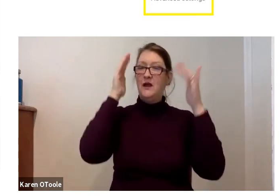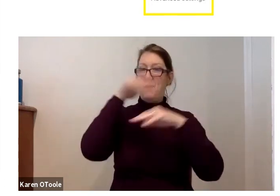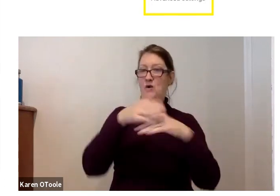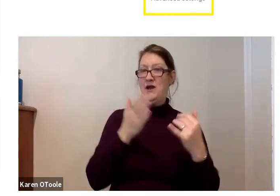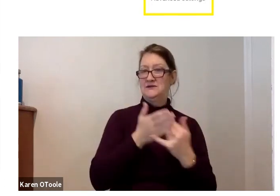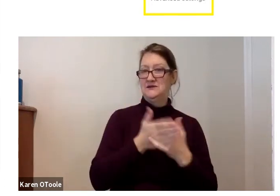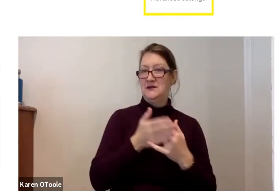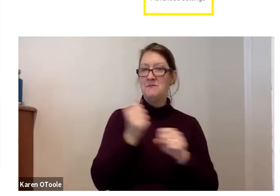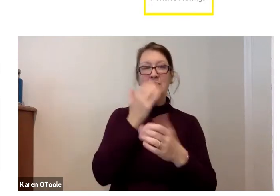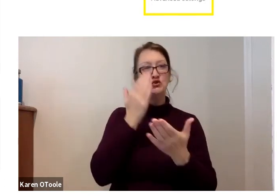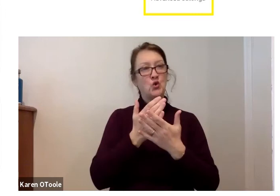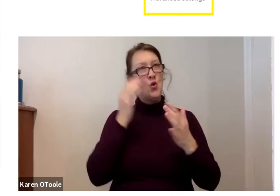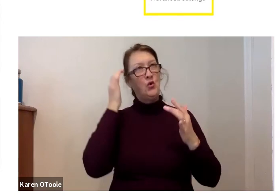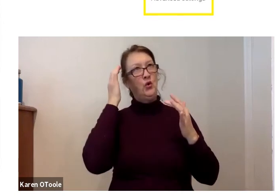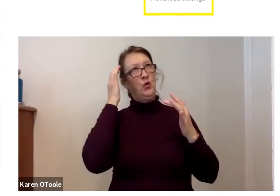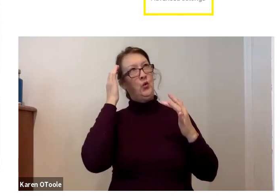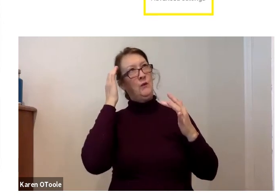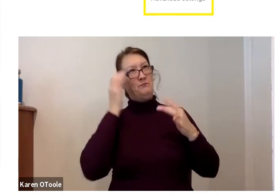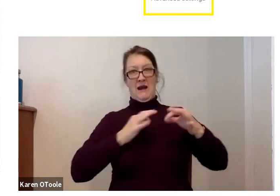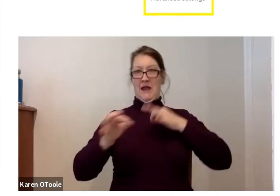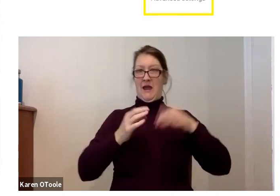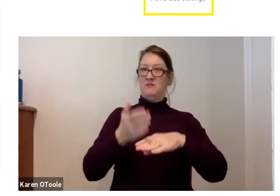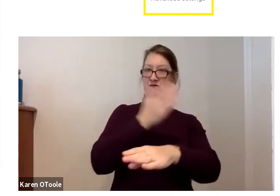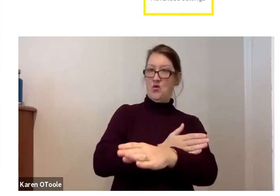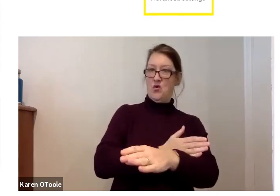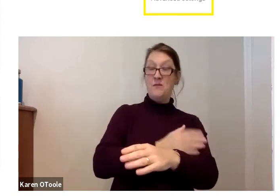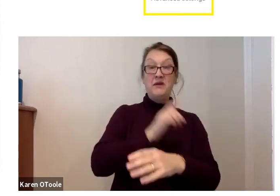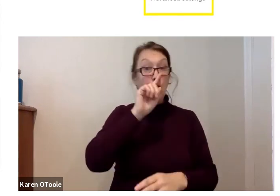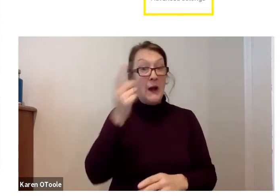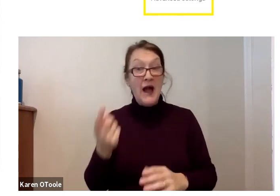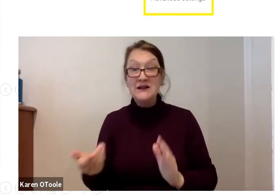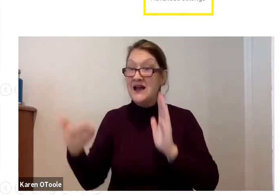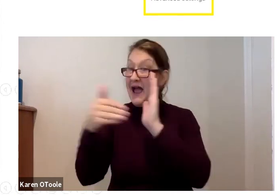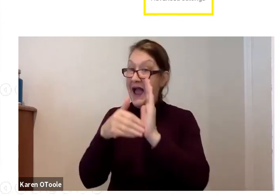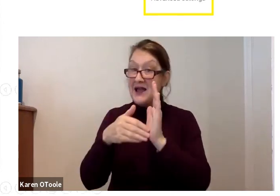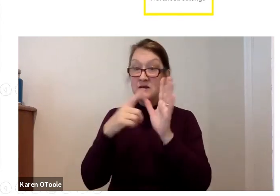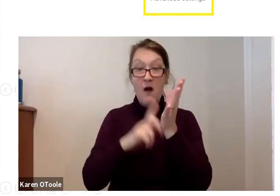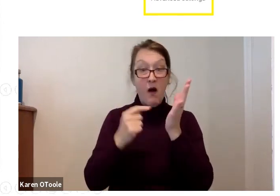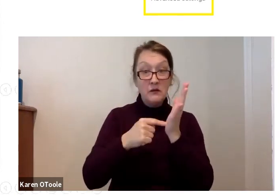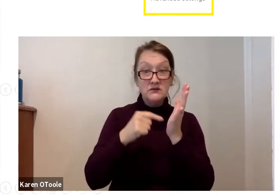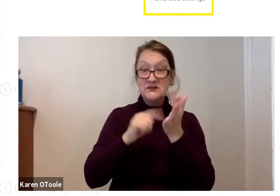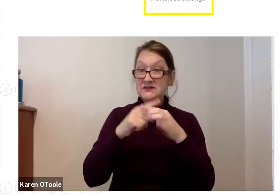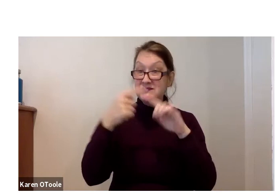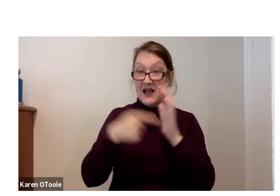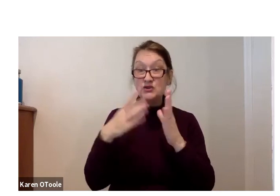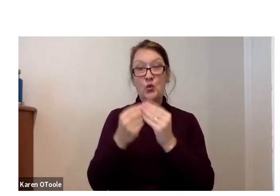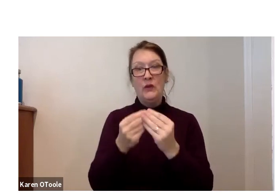There is no way to add alt text destroys it anyway, unfortunately.